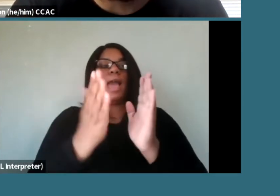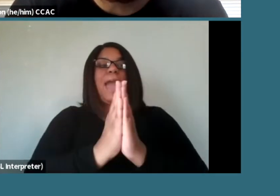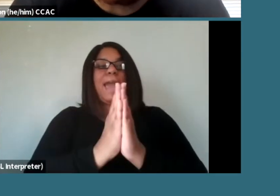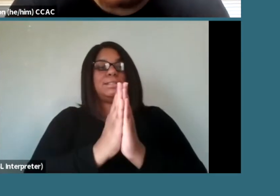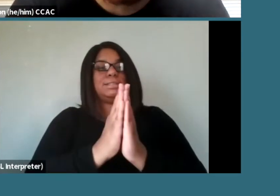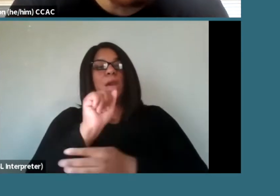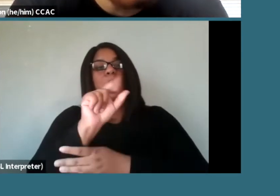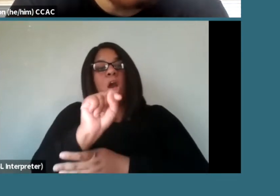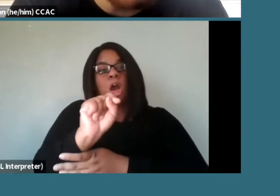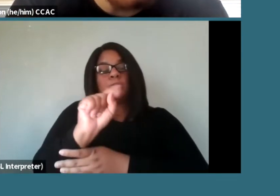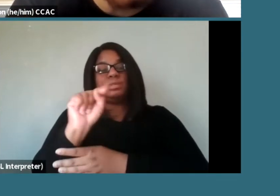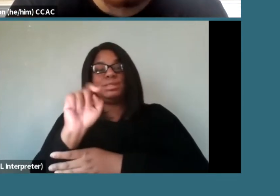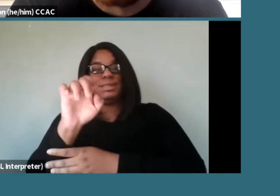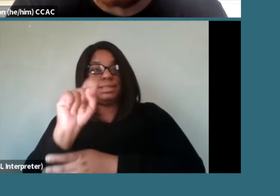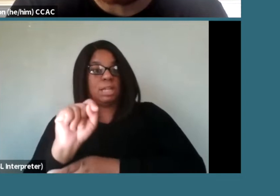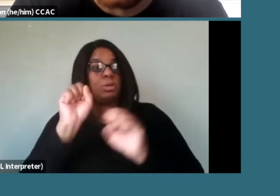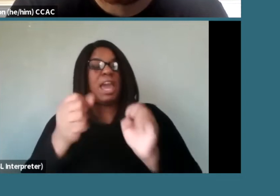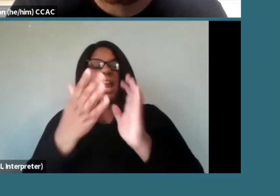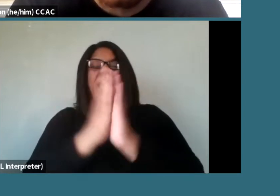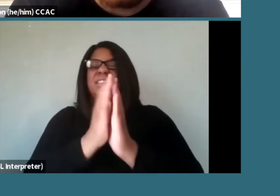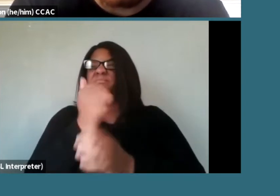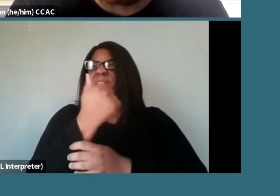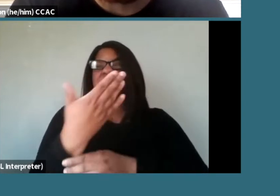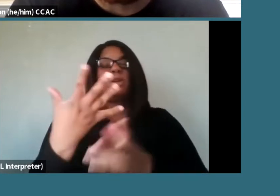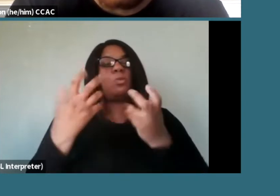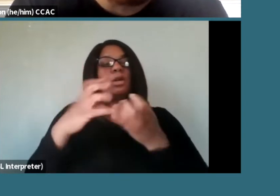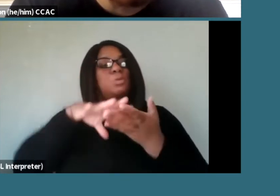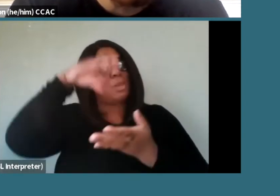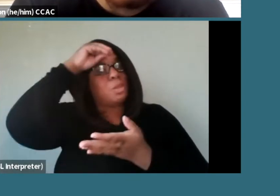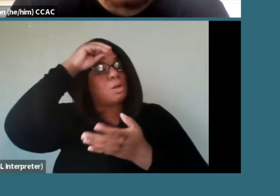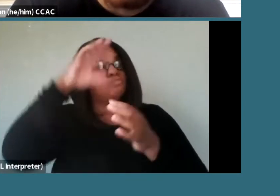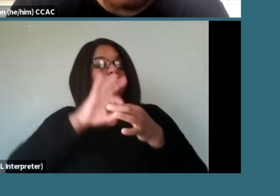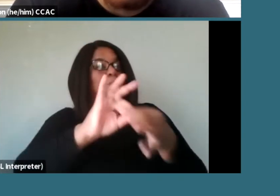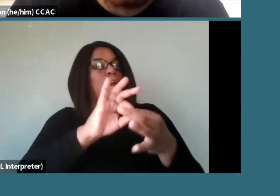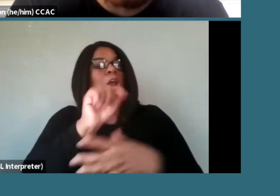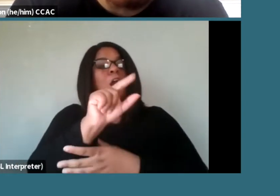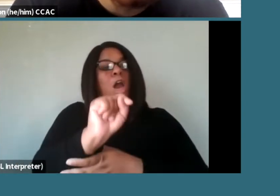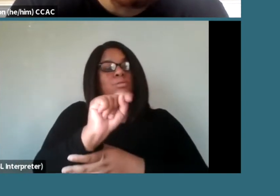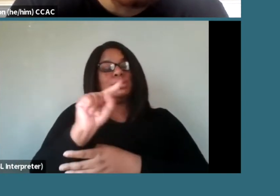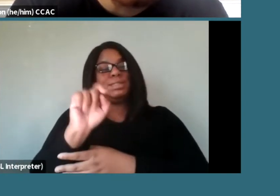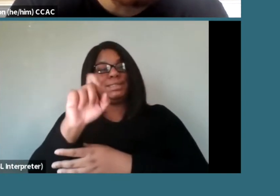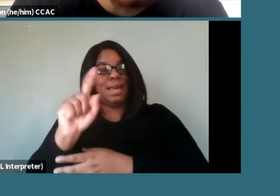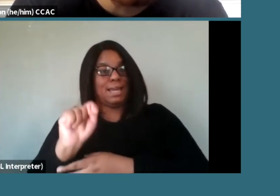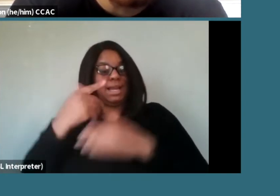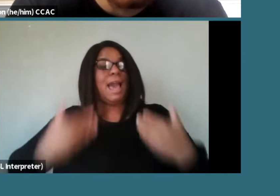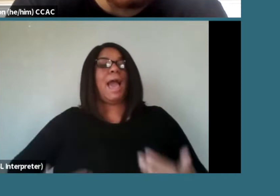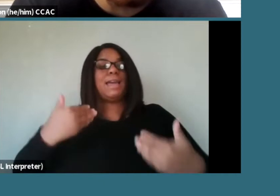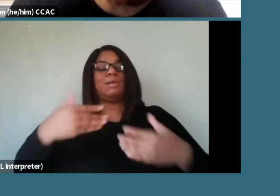where you can ask anything that you would like to learn about alt text. I'm one of the steering committee members of the CCAC.